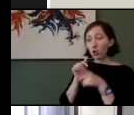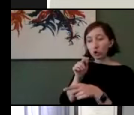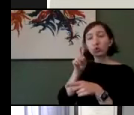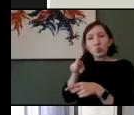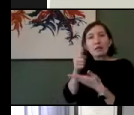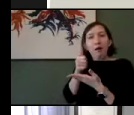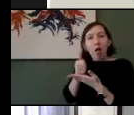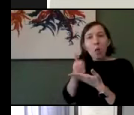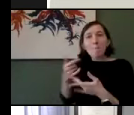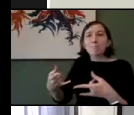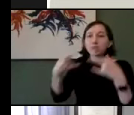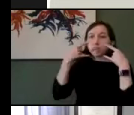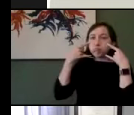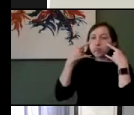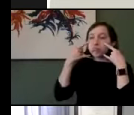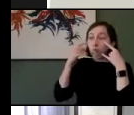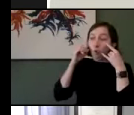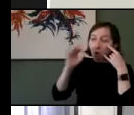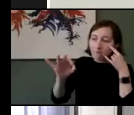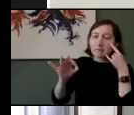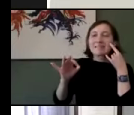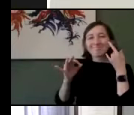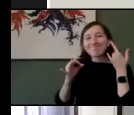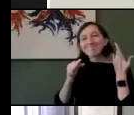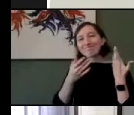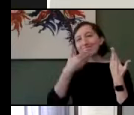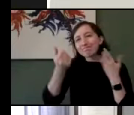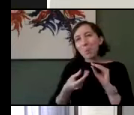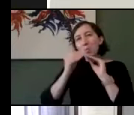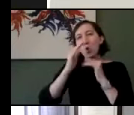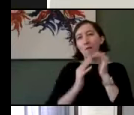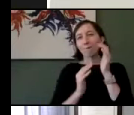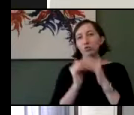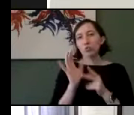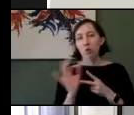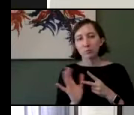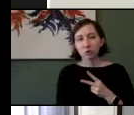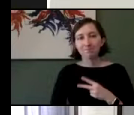So another helpful tip is some mask makers buy children's leggings